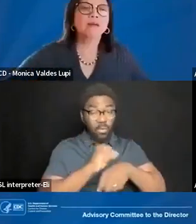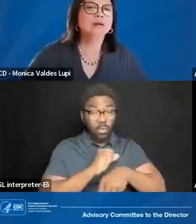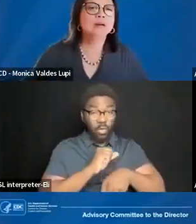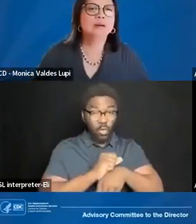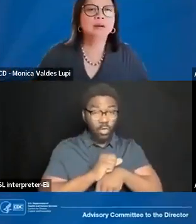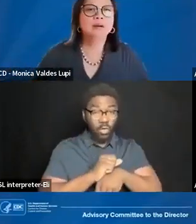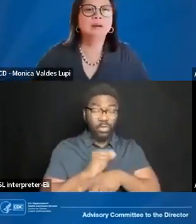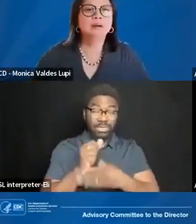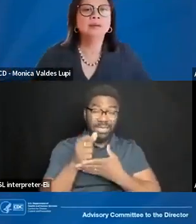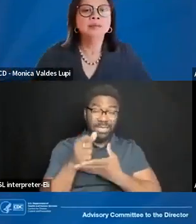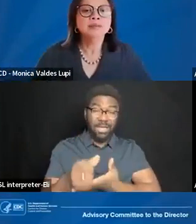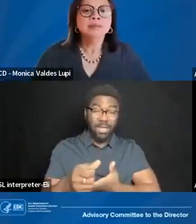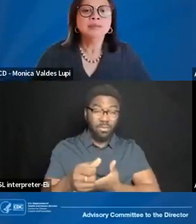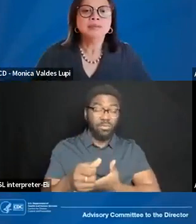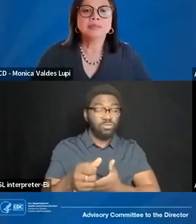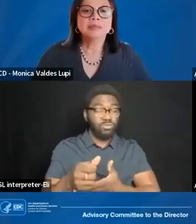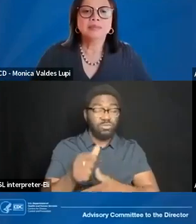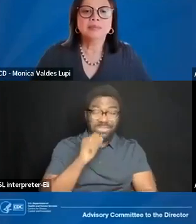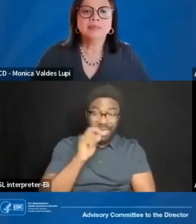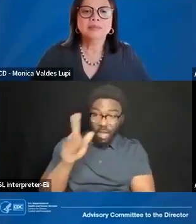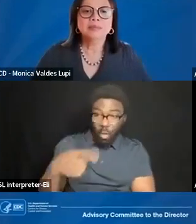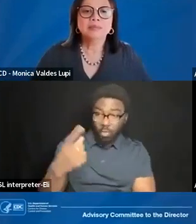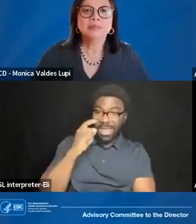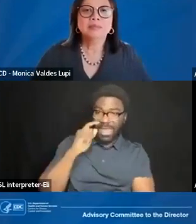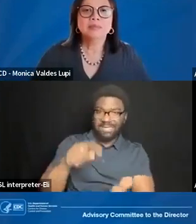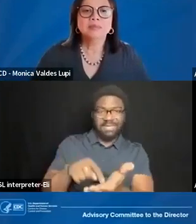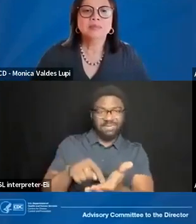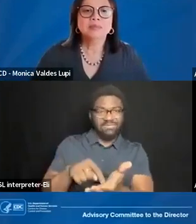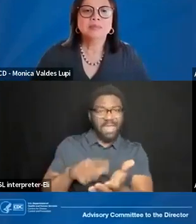to not only identify our recommendations